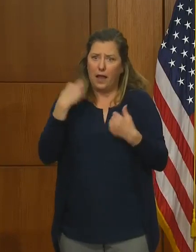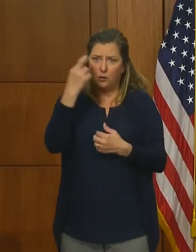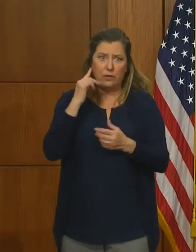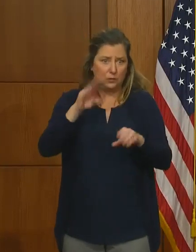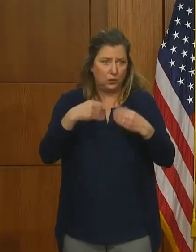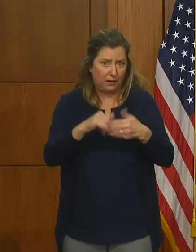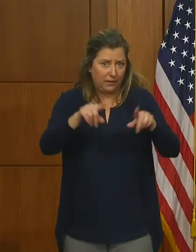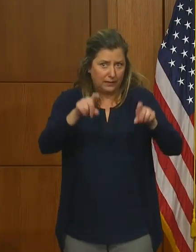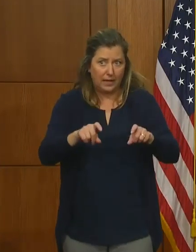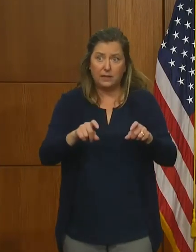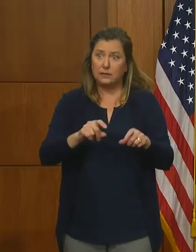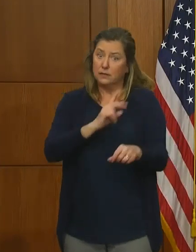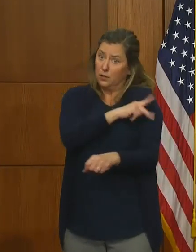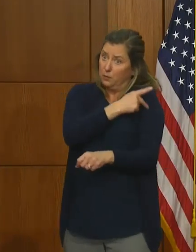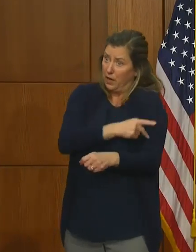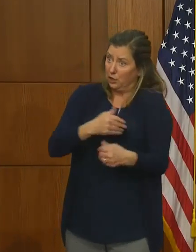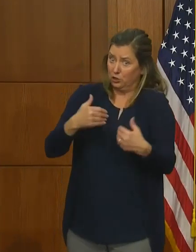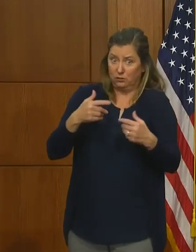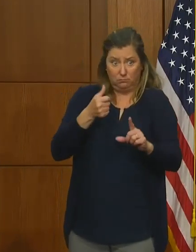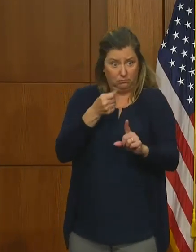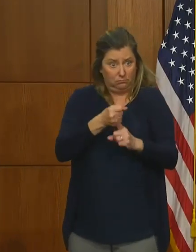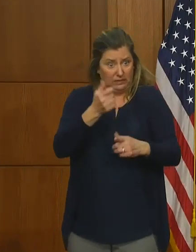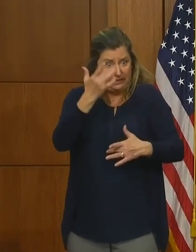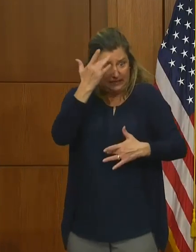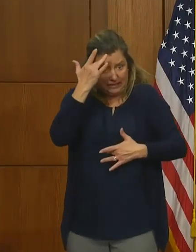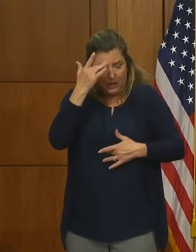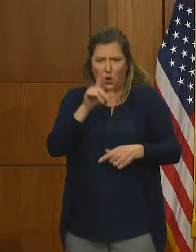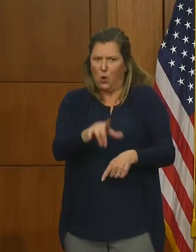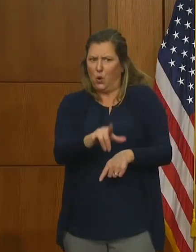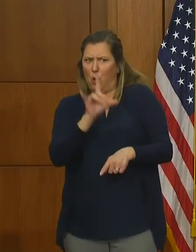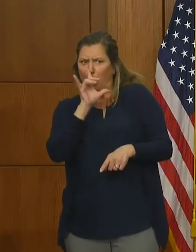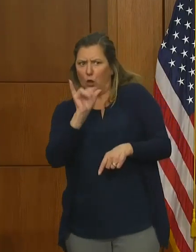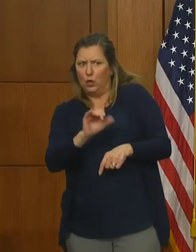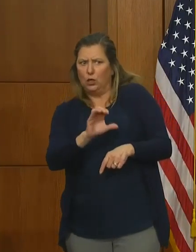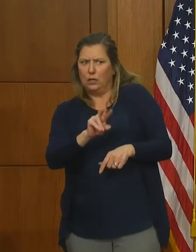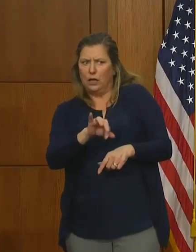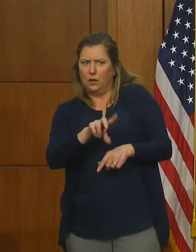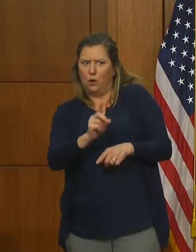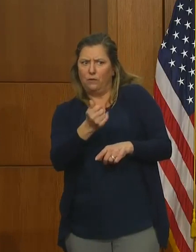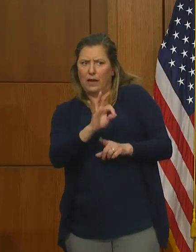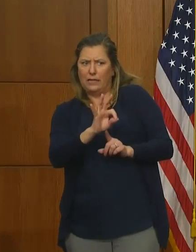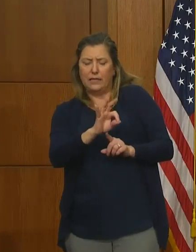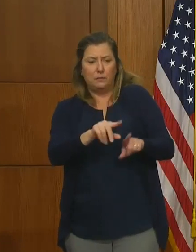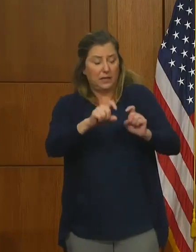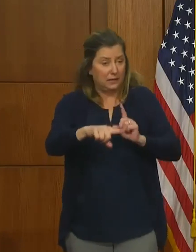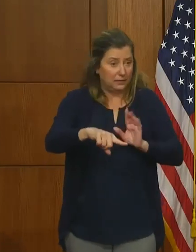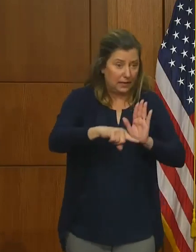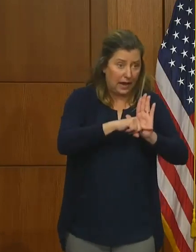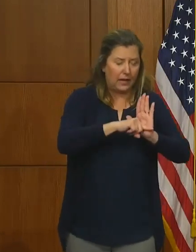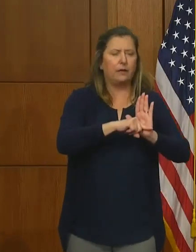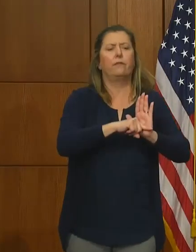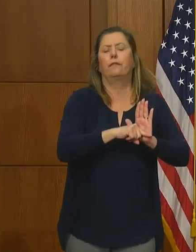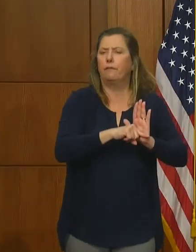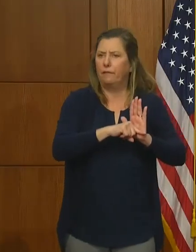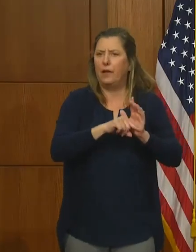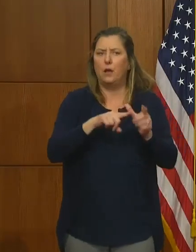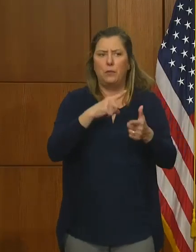BABIES WERE THEY'RE CLINICALLY INDICATED THAT A REASON TO BE DONE. GENETIC CLINICAL SO. IN THE EARLY DAYS THAT LOOKED ALL